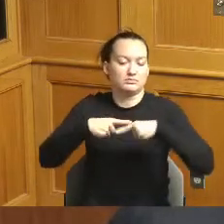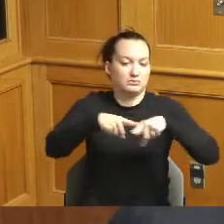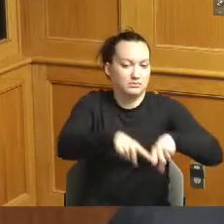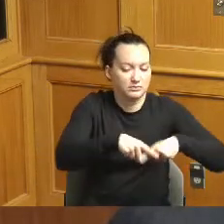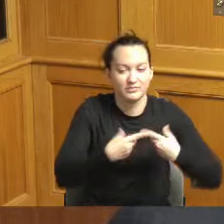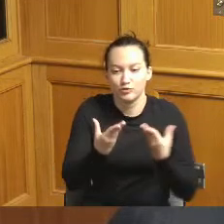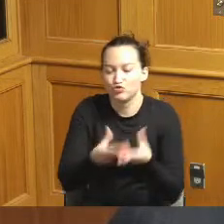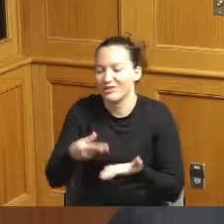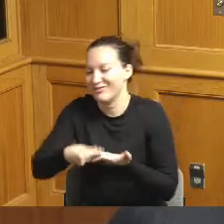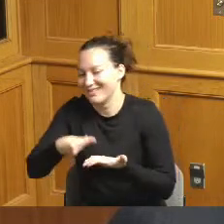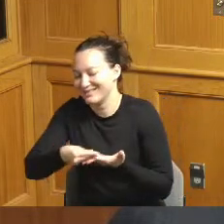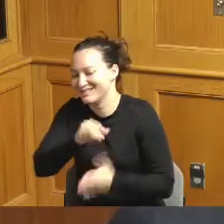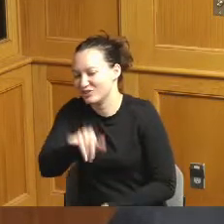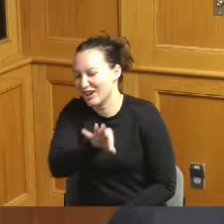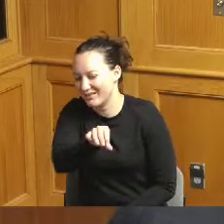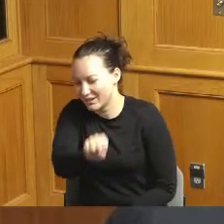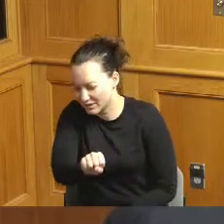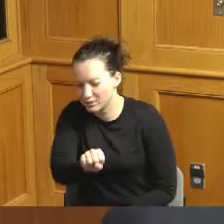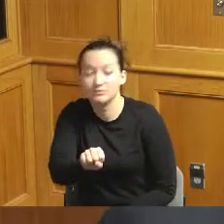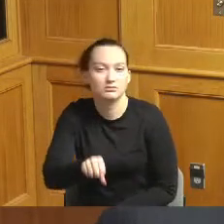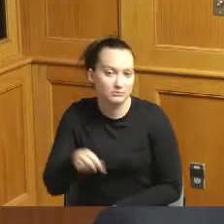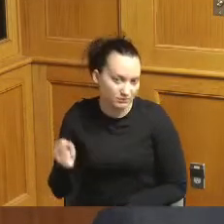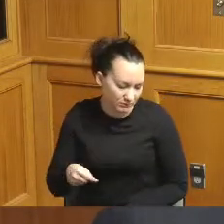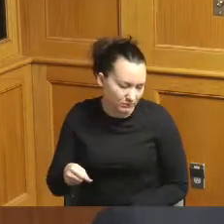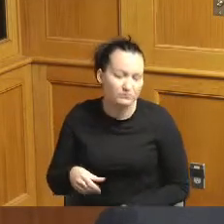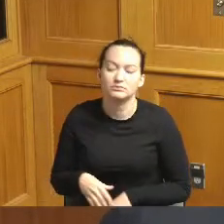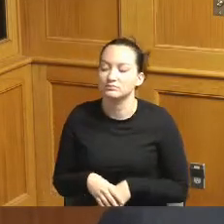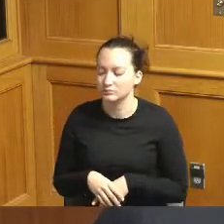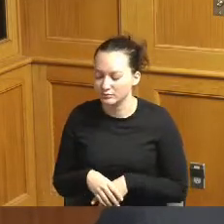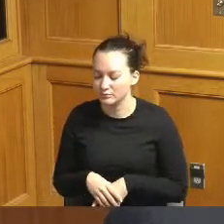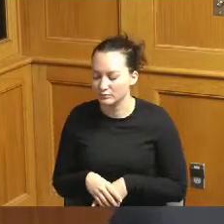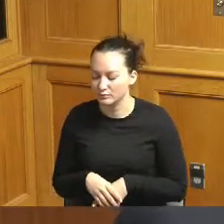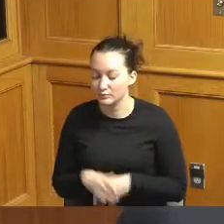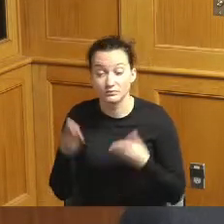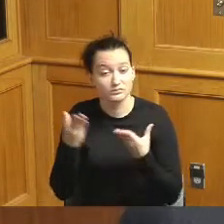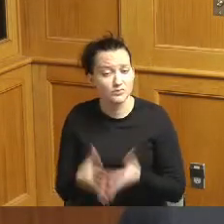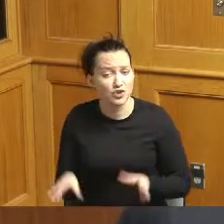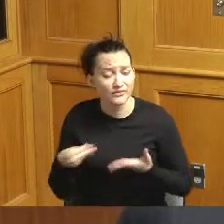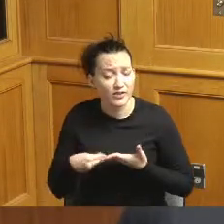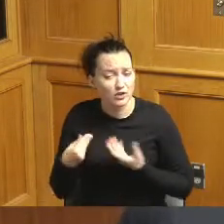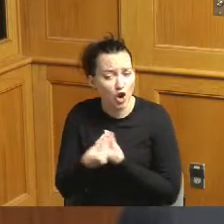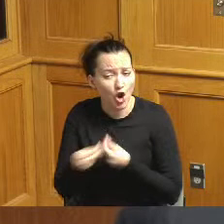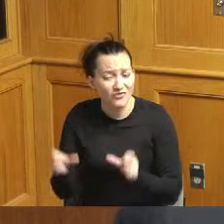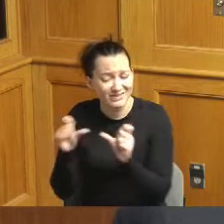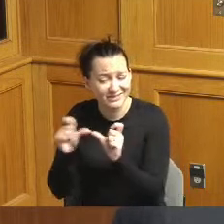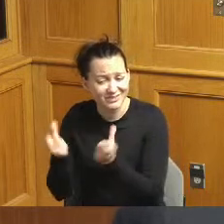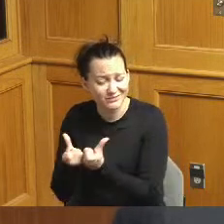and Job and Family Services especially as we have general fund offices and agencies that carry out